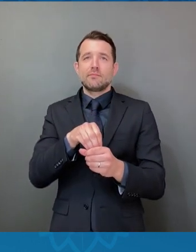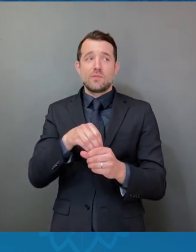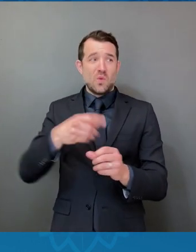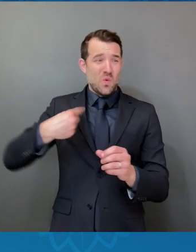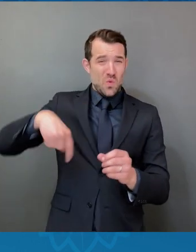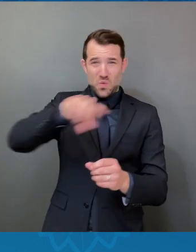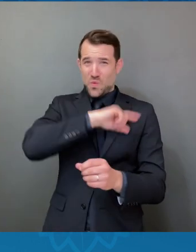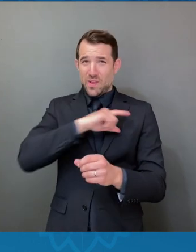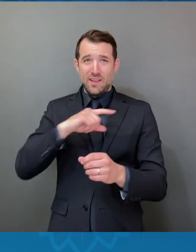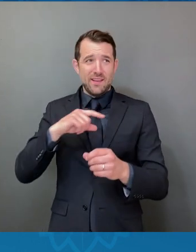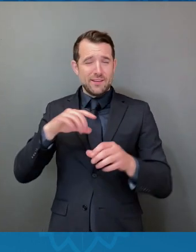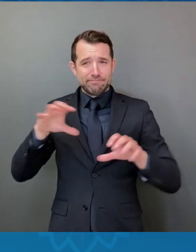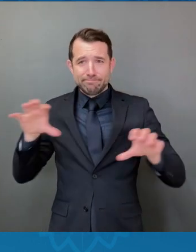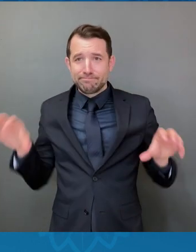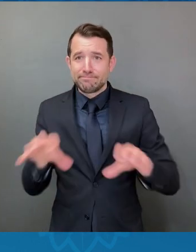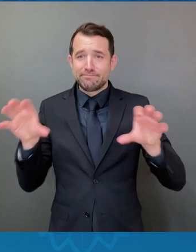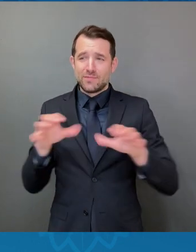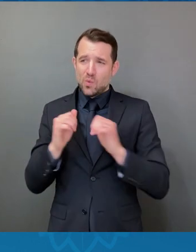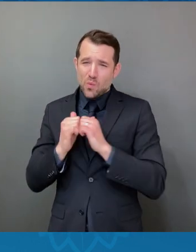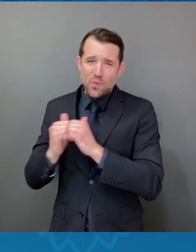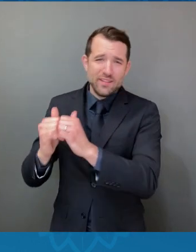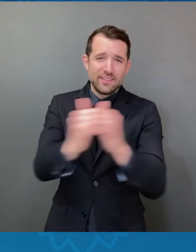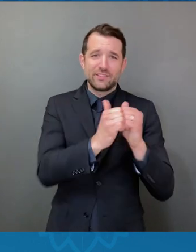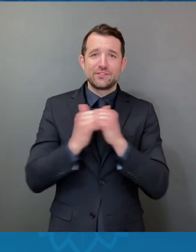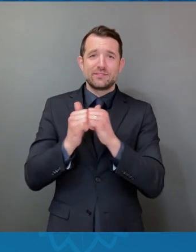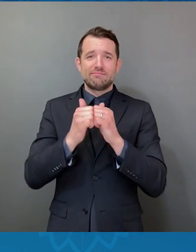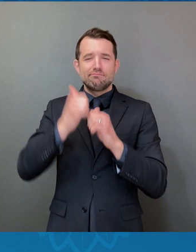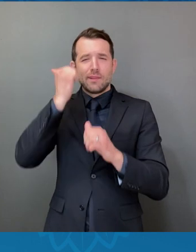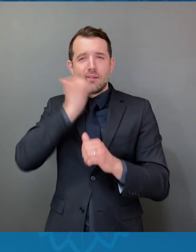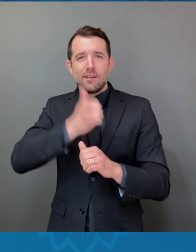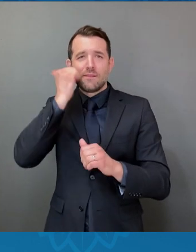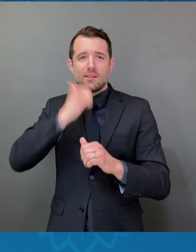every day to safeguard and to strengthen the freedom to vote.